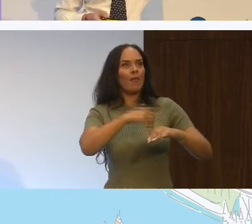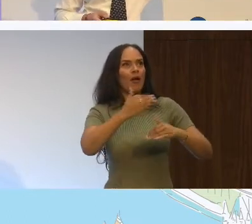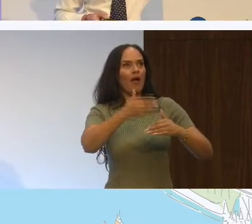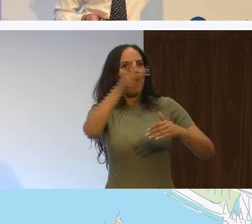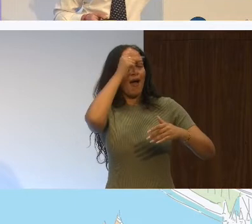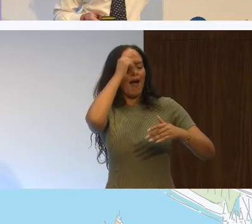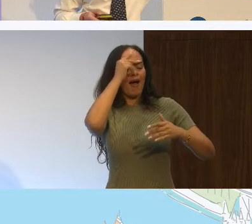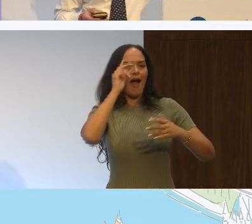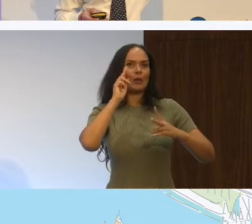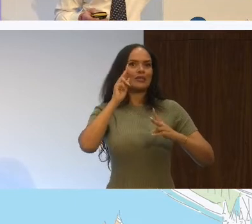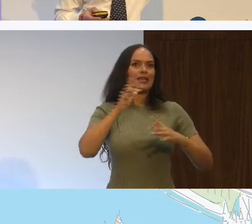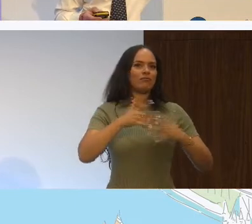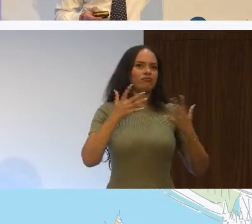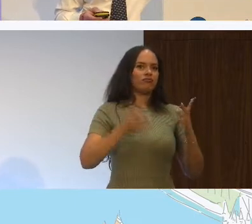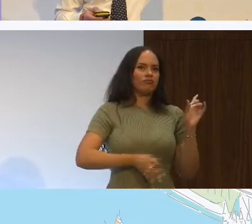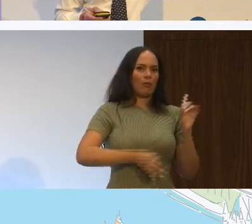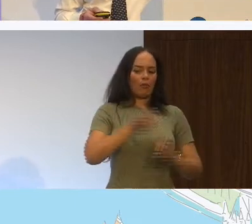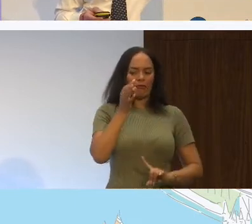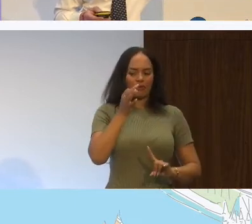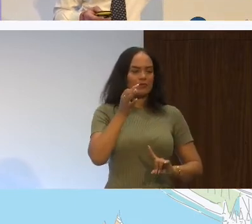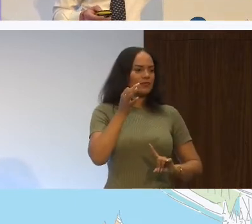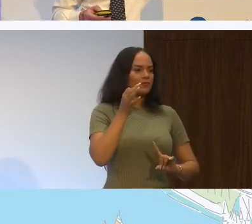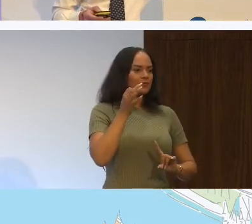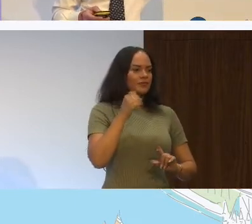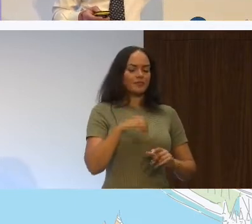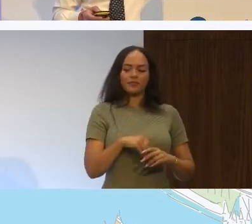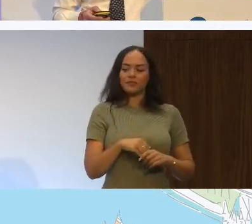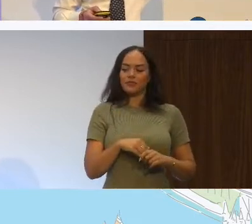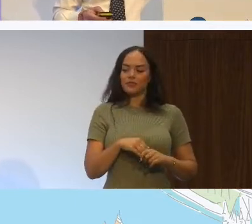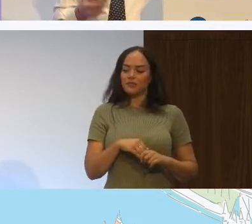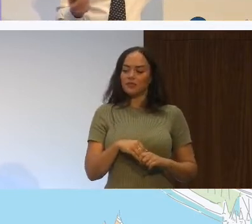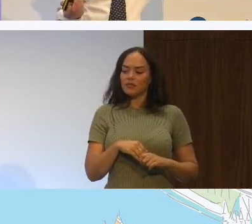That's that's important. Occipital nerve blocks.